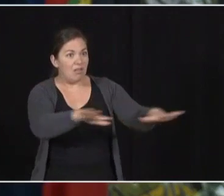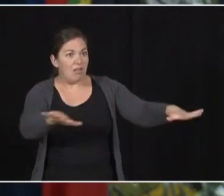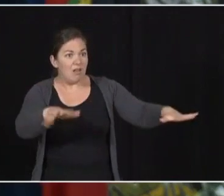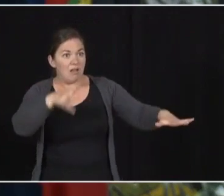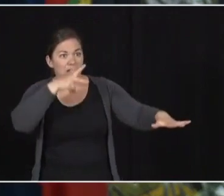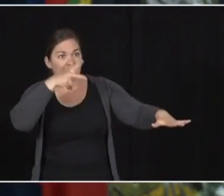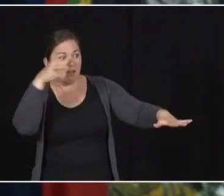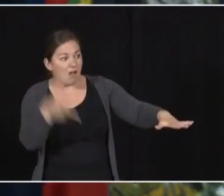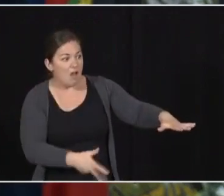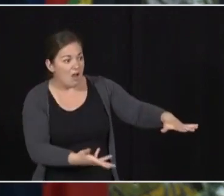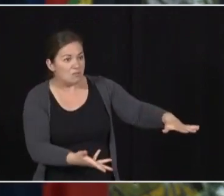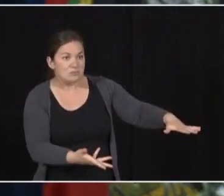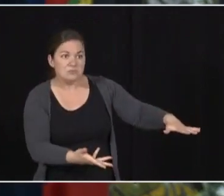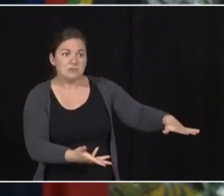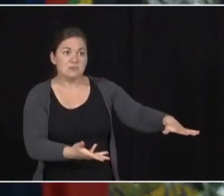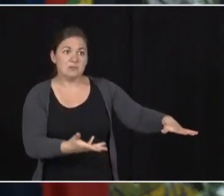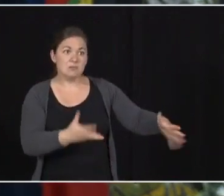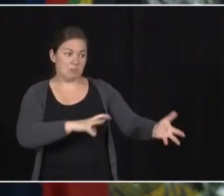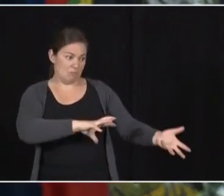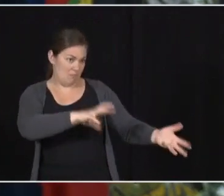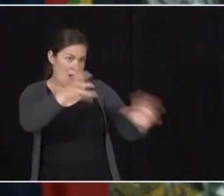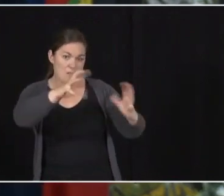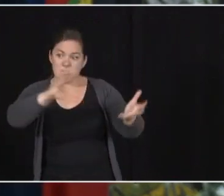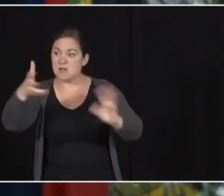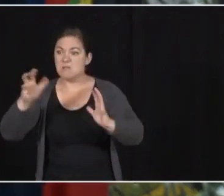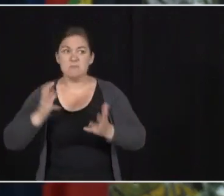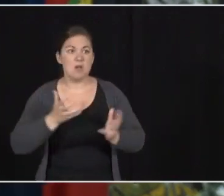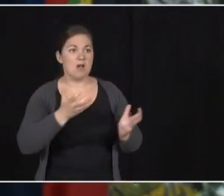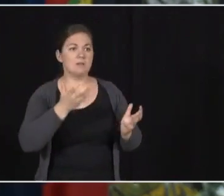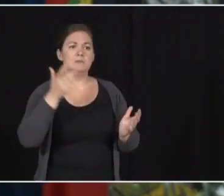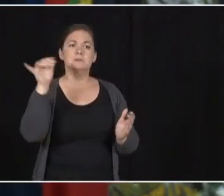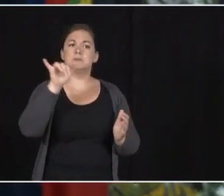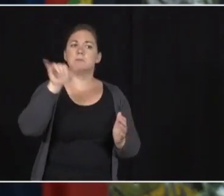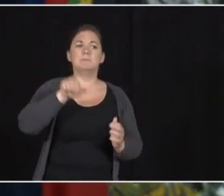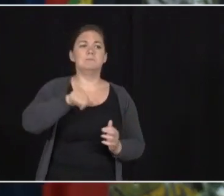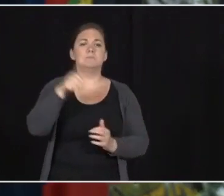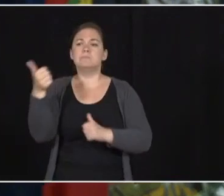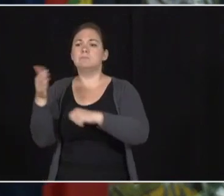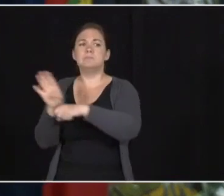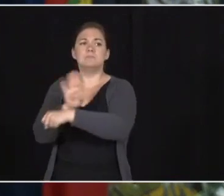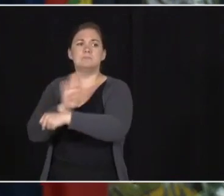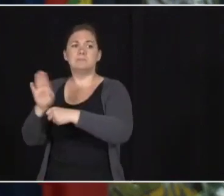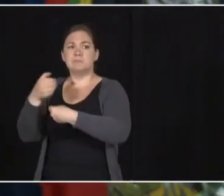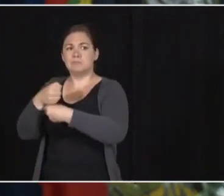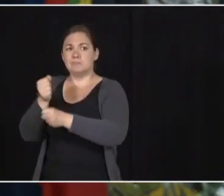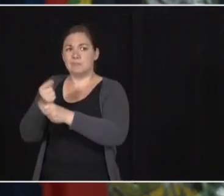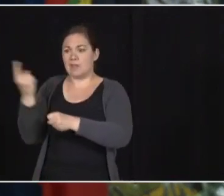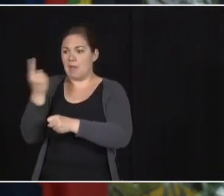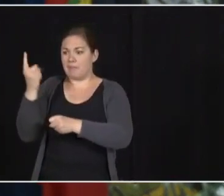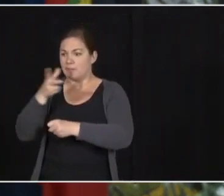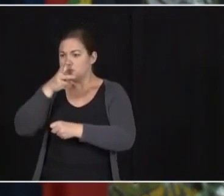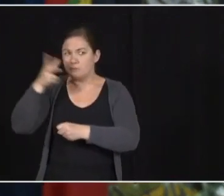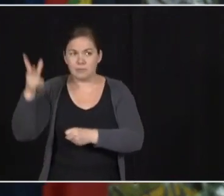they have to be held accountable because, guess what? We are going to hold them